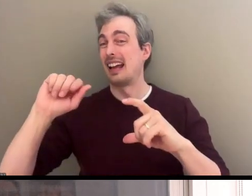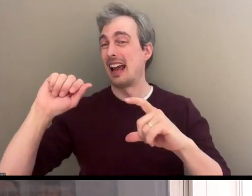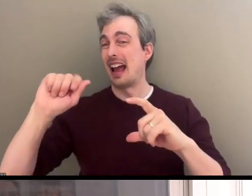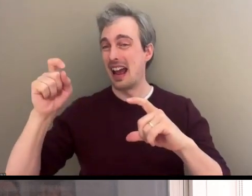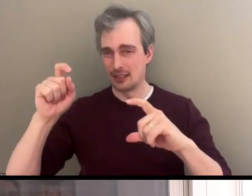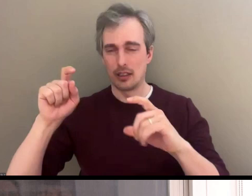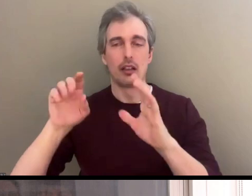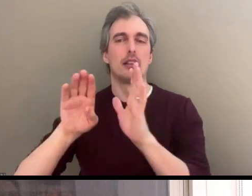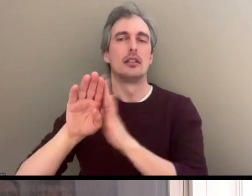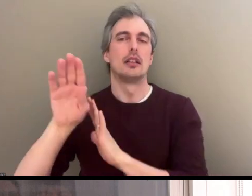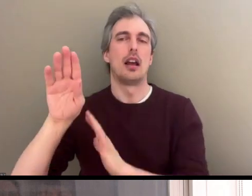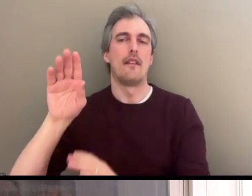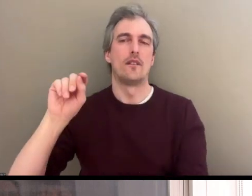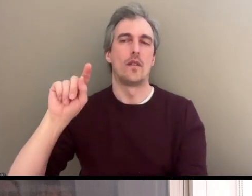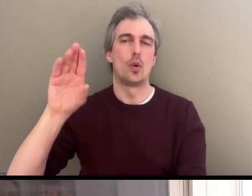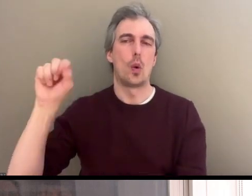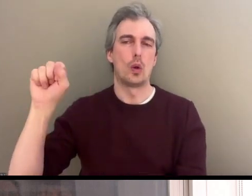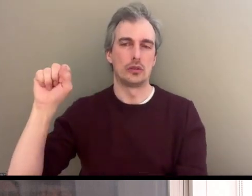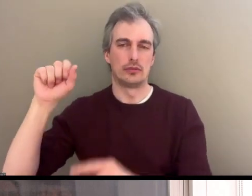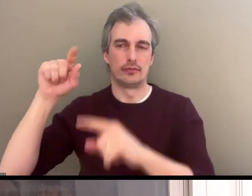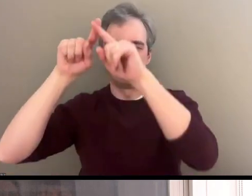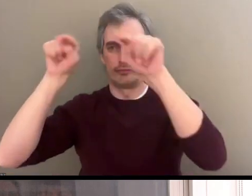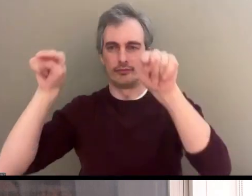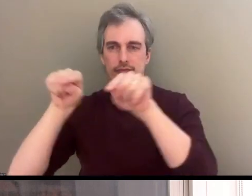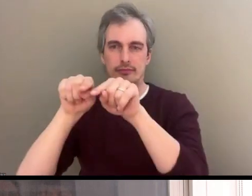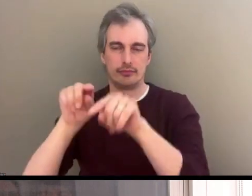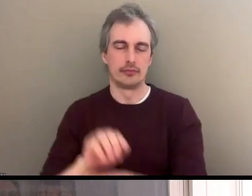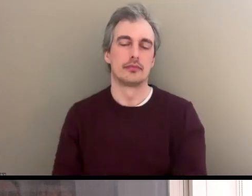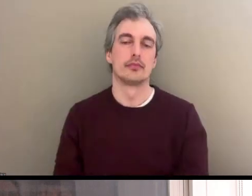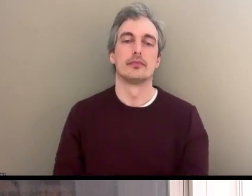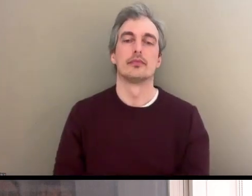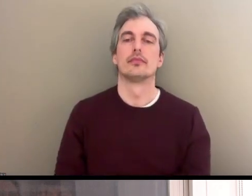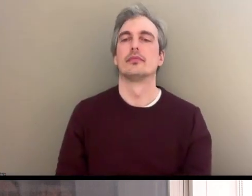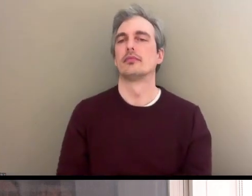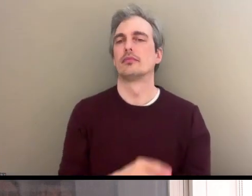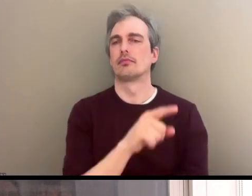The browser tools help you catch common accessibility issues, again, such as alt